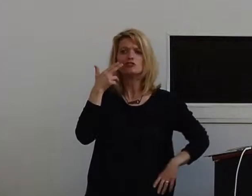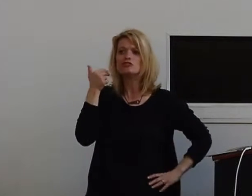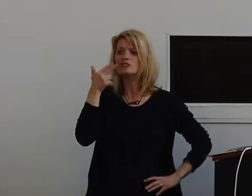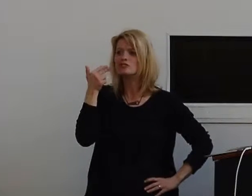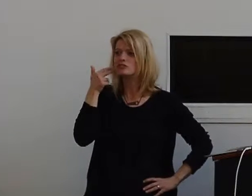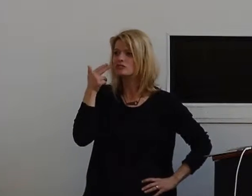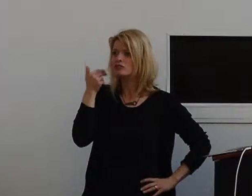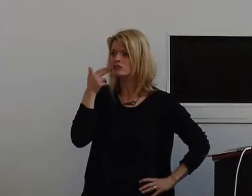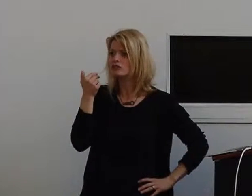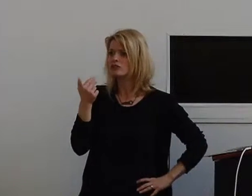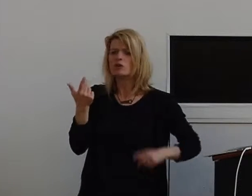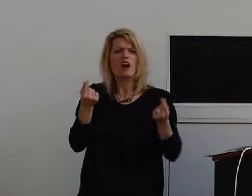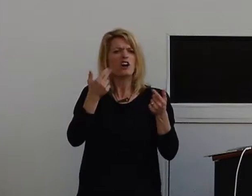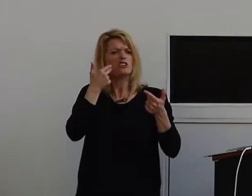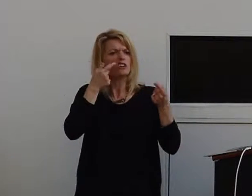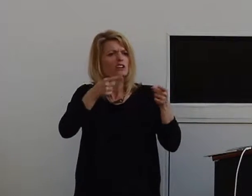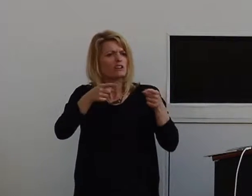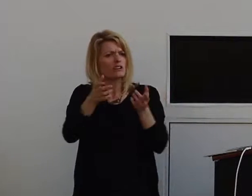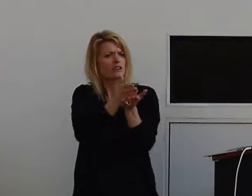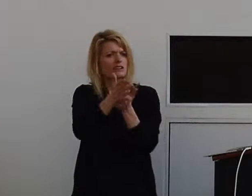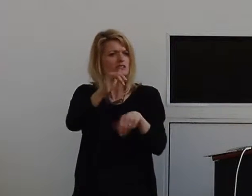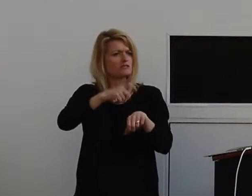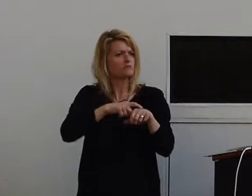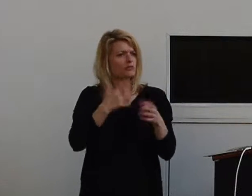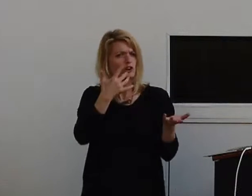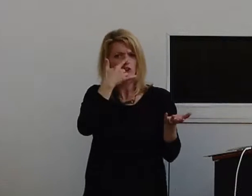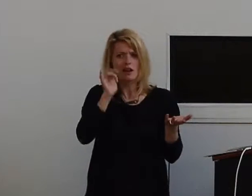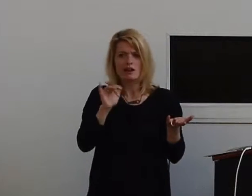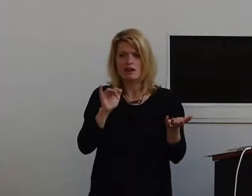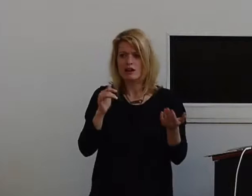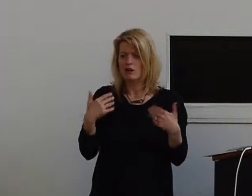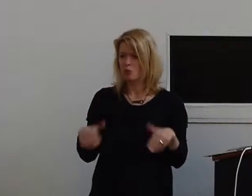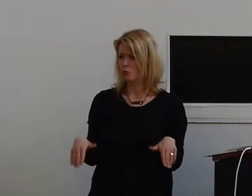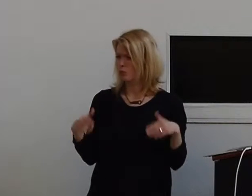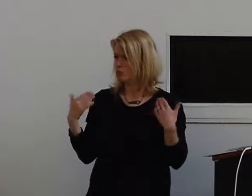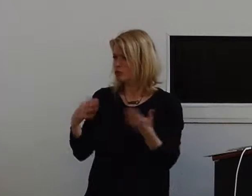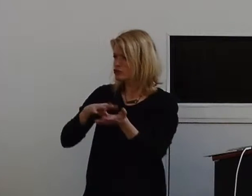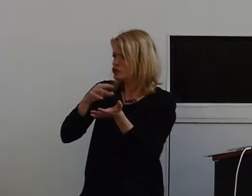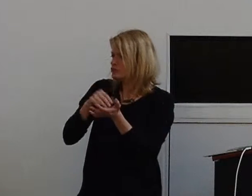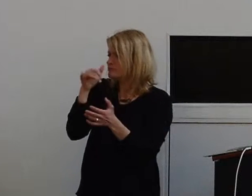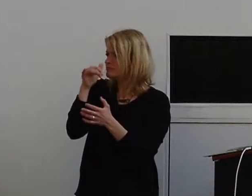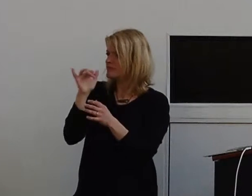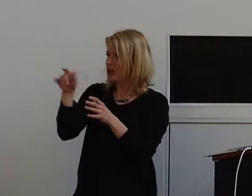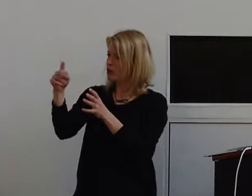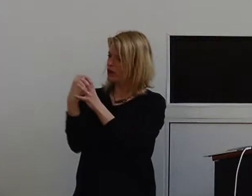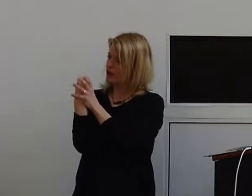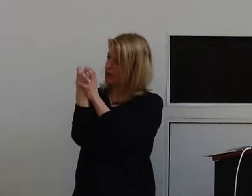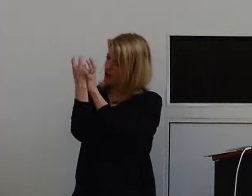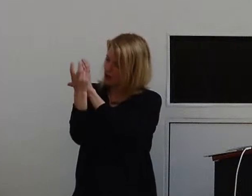imagine if we could have an avatar of Laurent Clerc. What were his experiences? His journey?